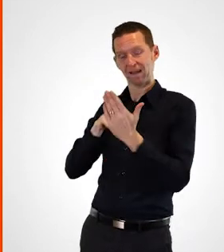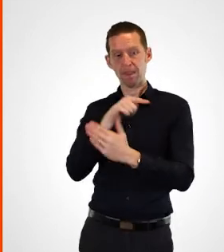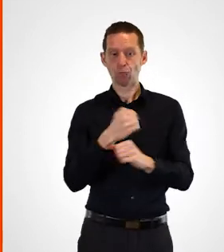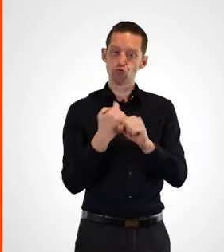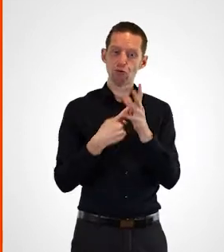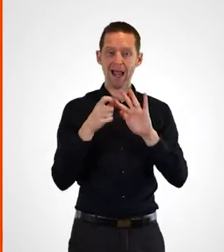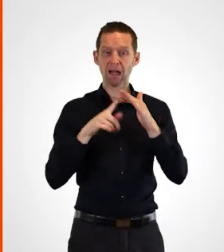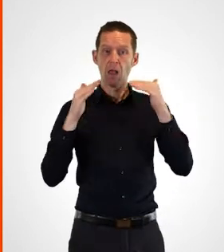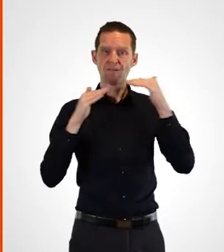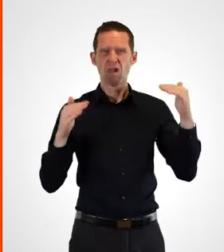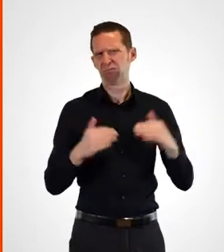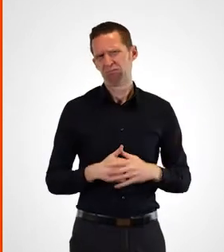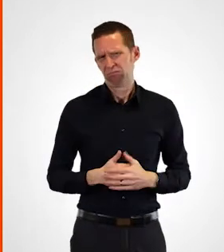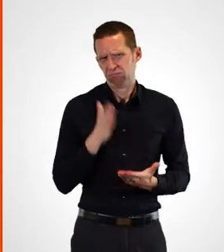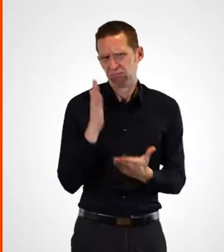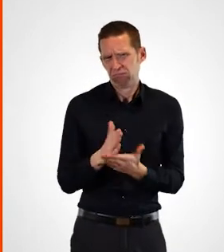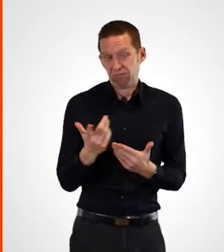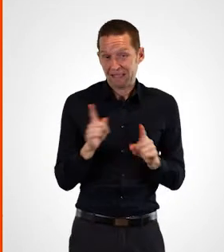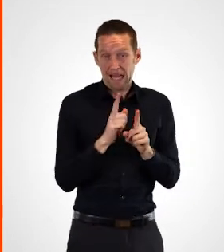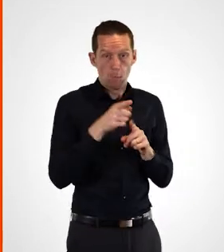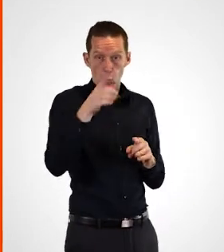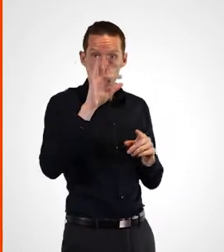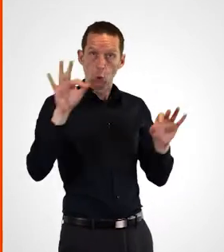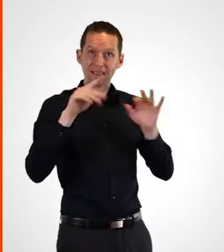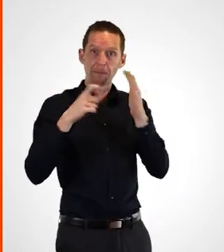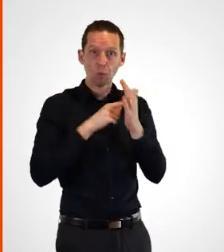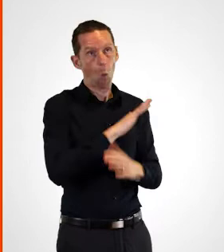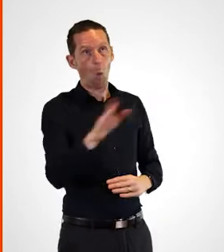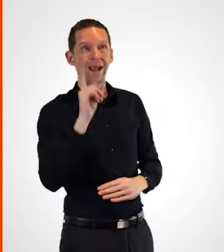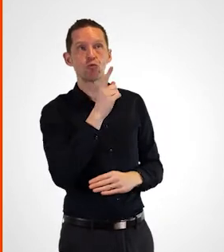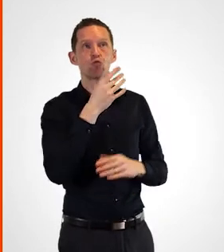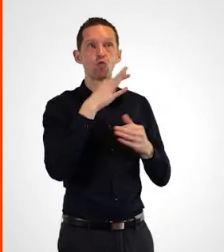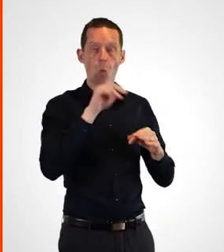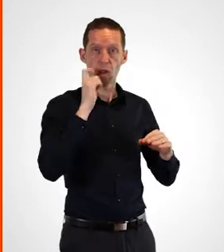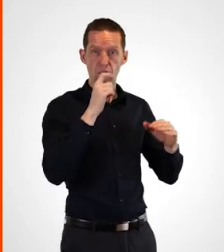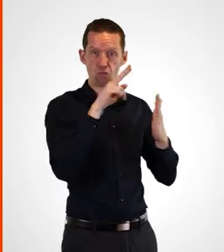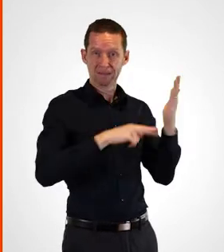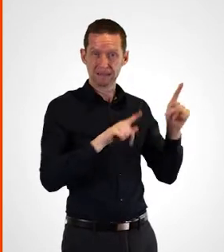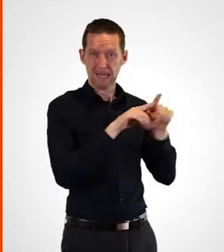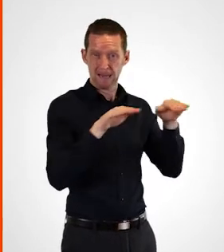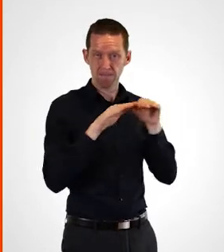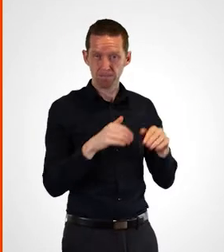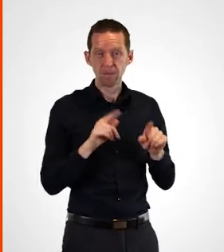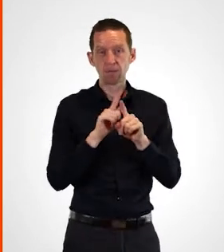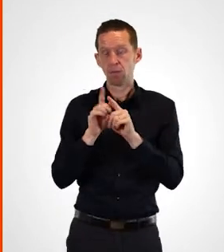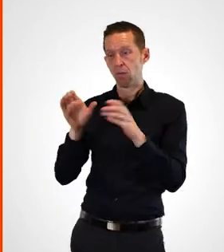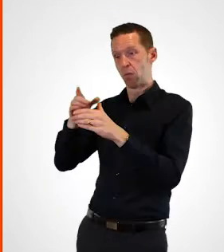I mean, that wouldn't be the expectation for a cohort of hearing children, especially when we think about the fact that the cohort of deaf children